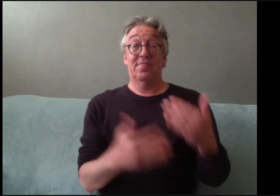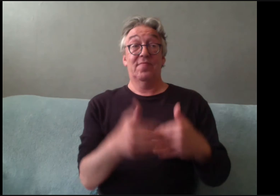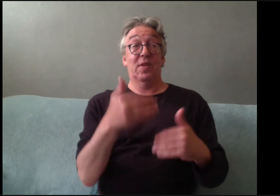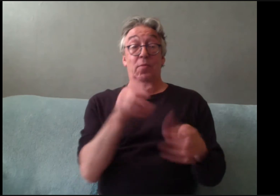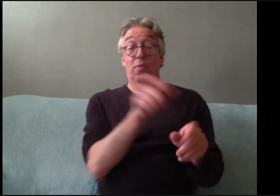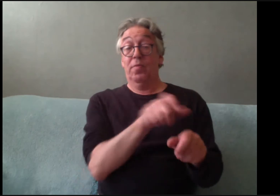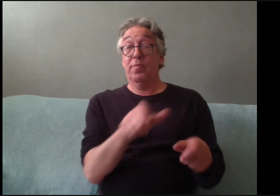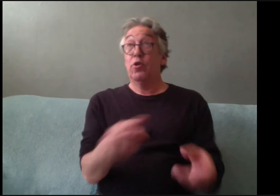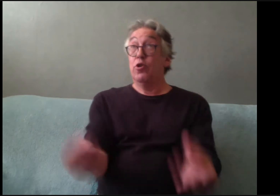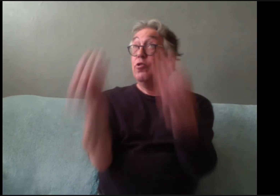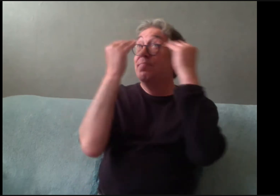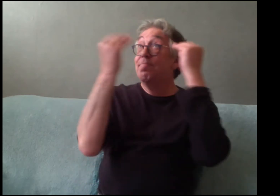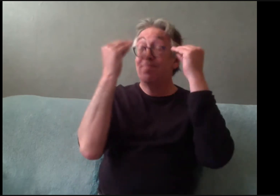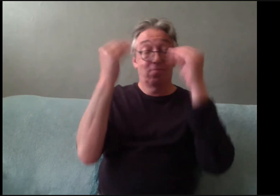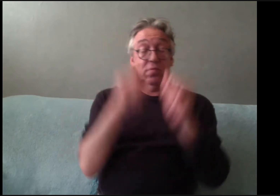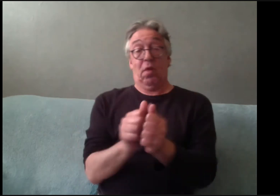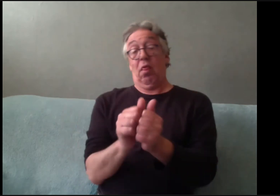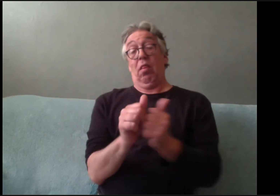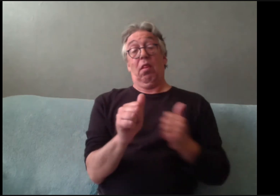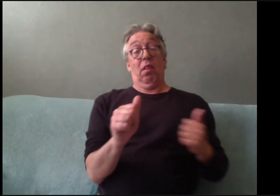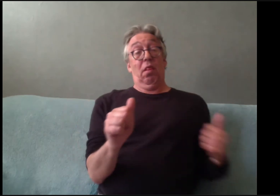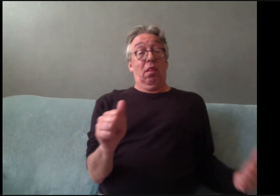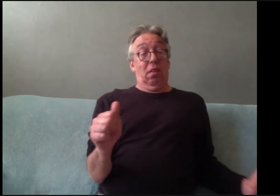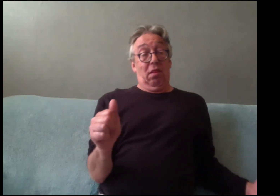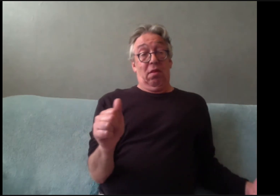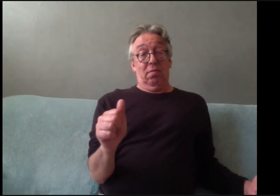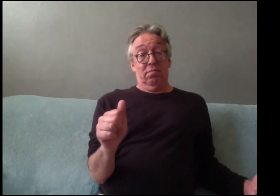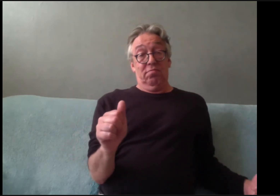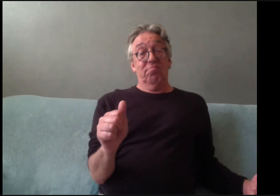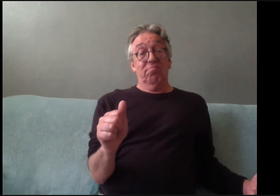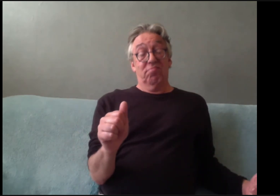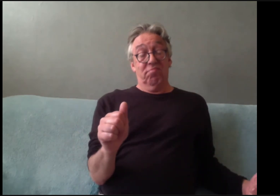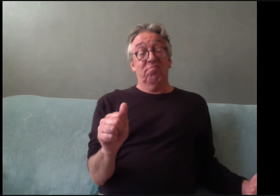who are vulnerable in society because of their disability.